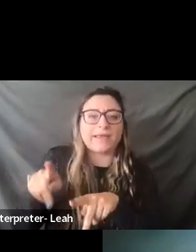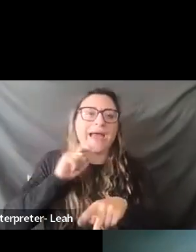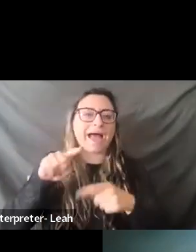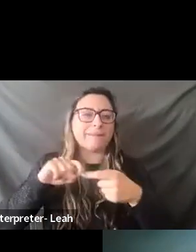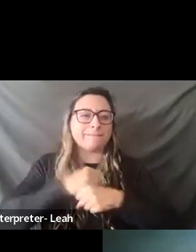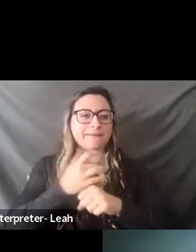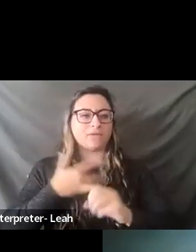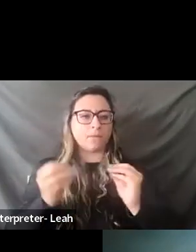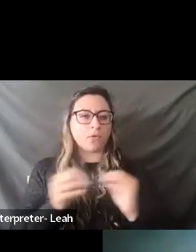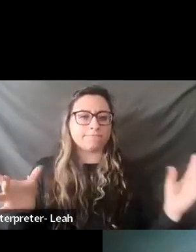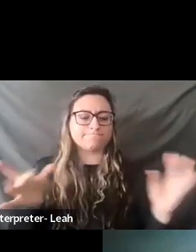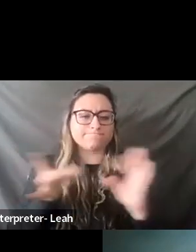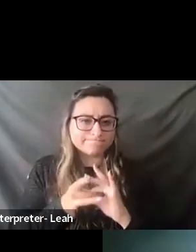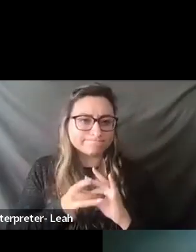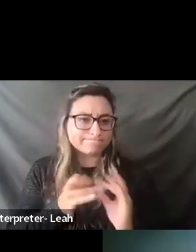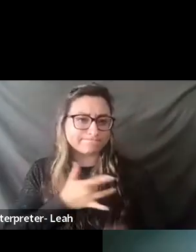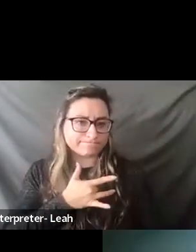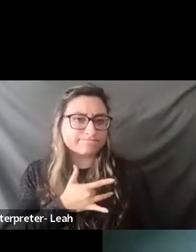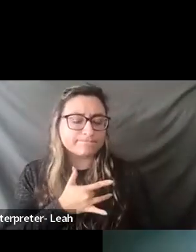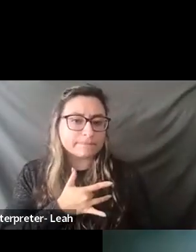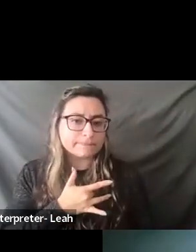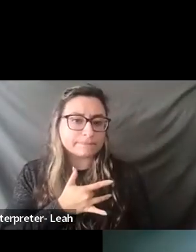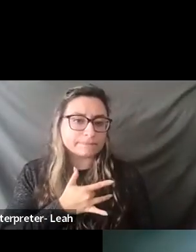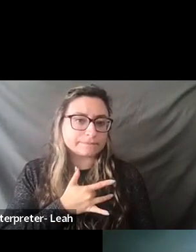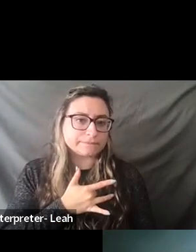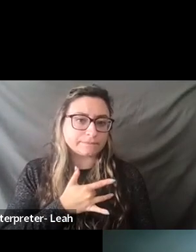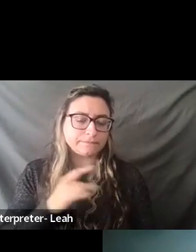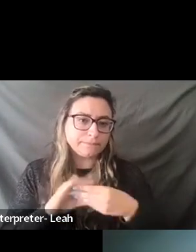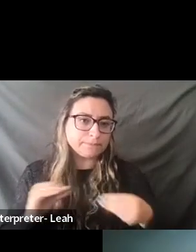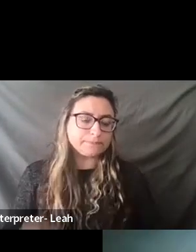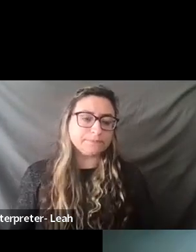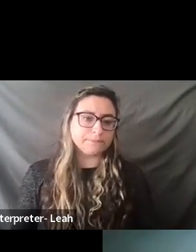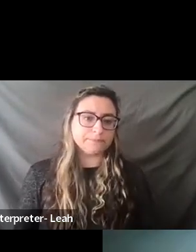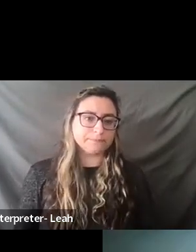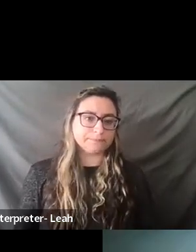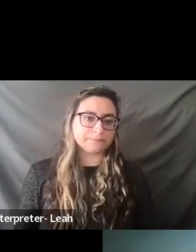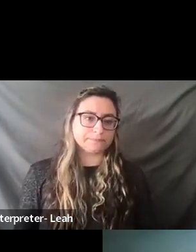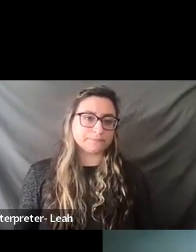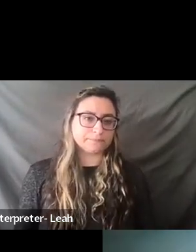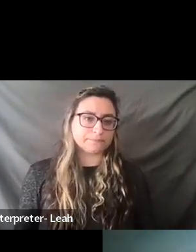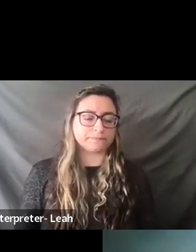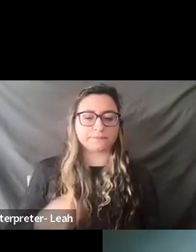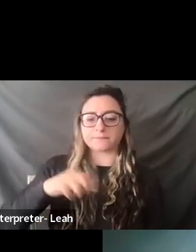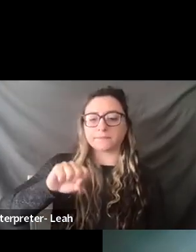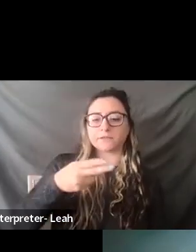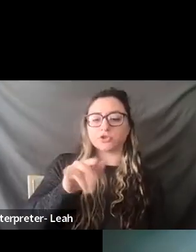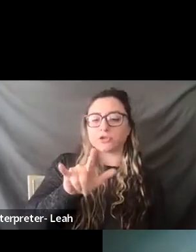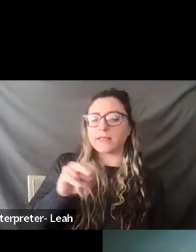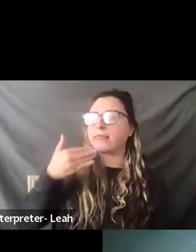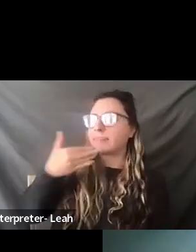When we were able to do that with those real-life scenarios and situations, we had a far better success rate than we did trying to promote the safety of the individual.